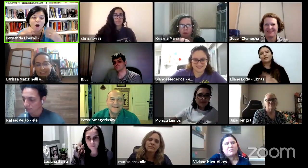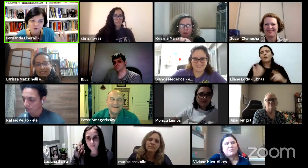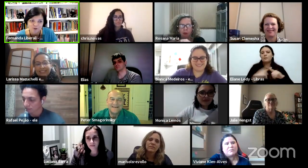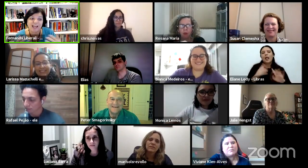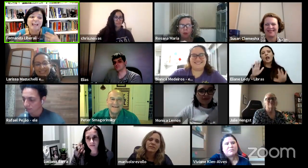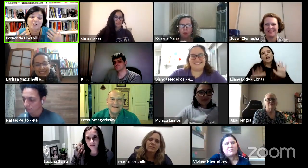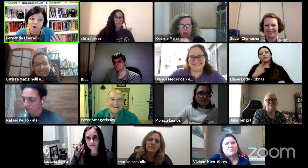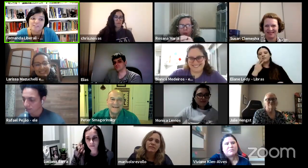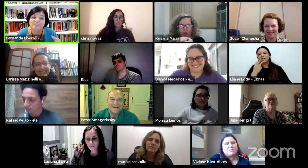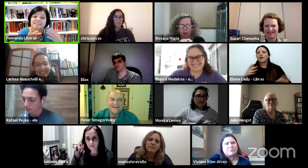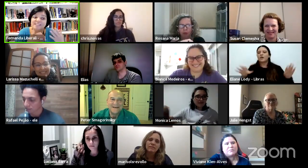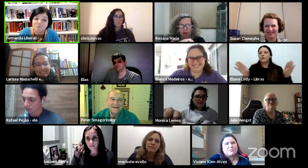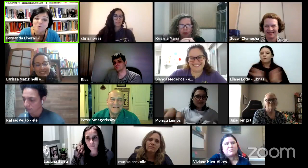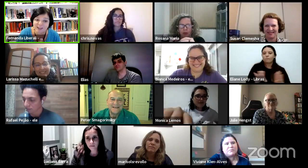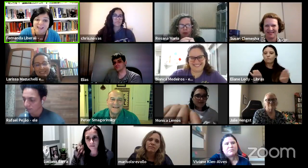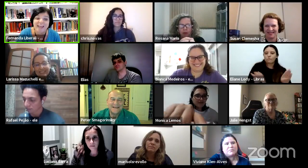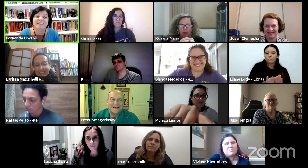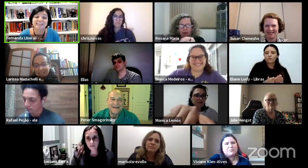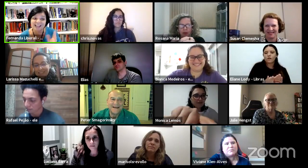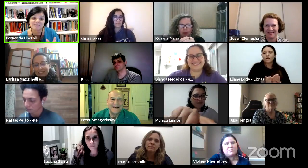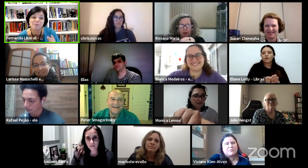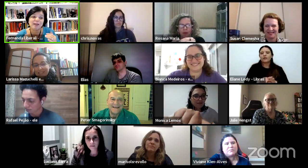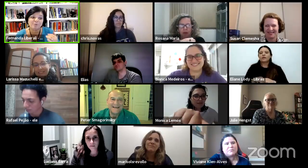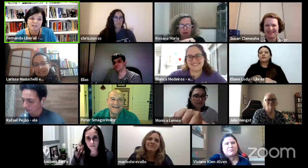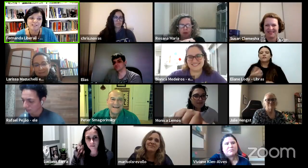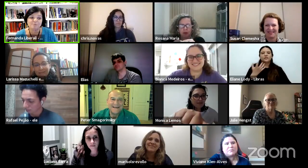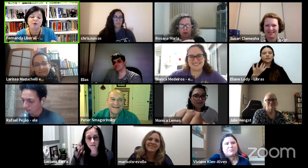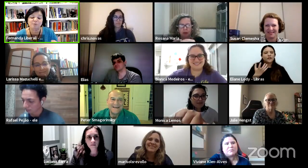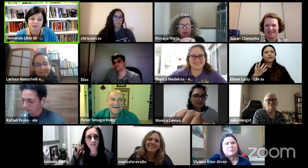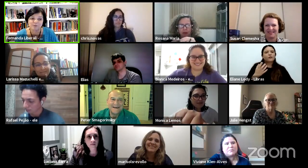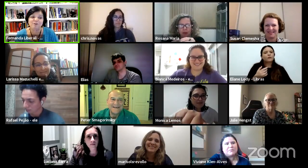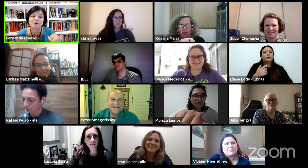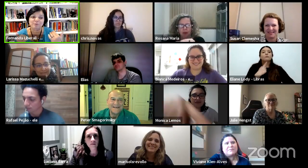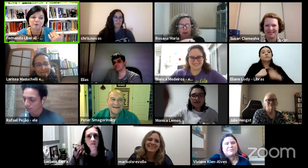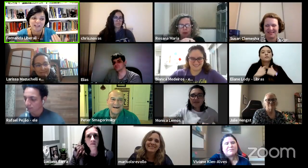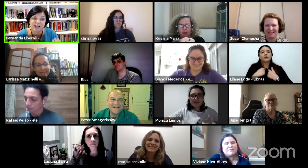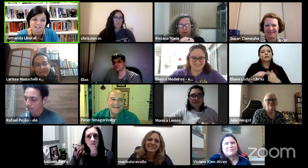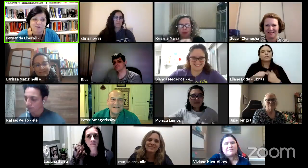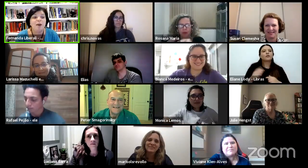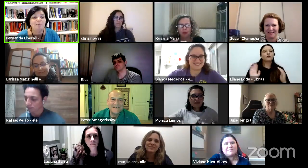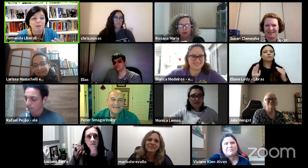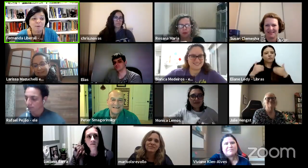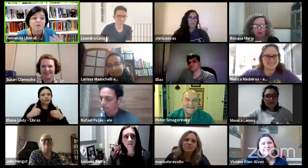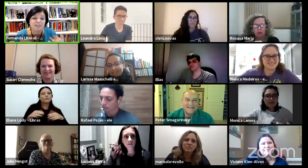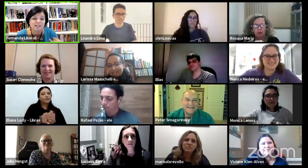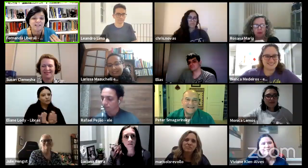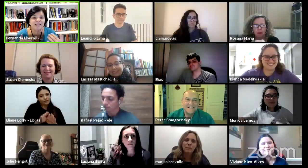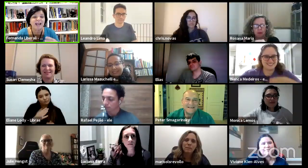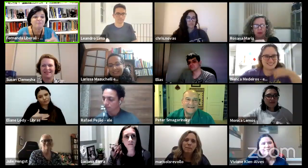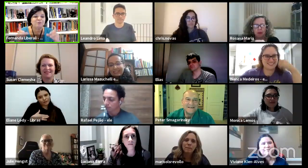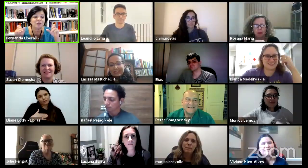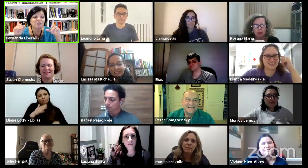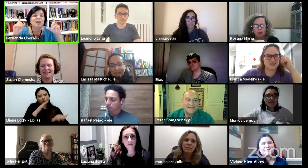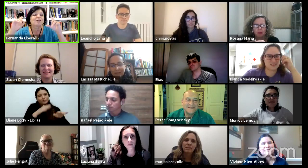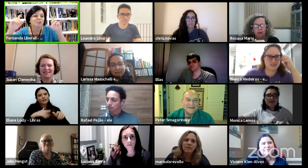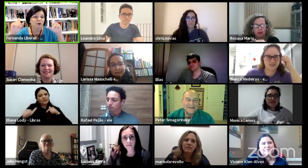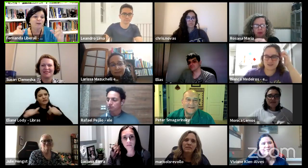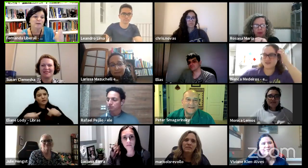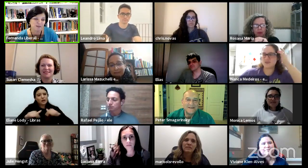because whenever I tell them that I am also obsessive, and I also diagnose it the same way. And that's my reason for being that's my reason for being very productive.